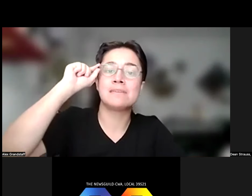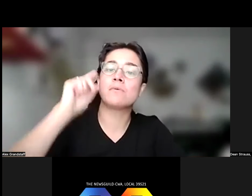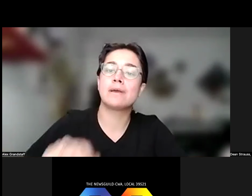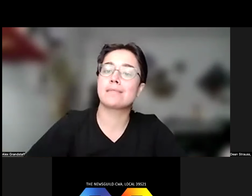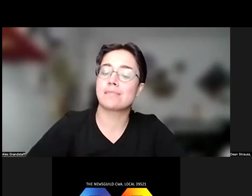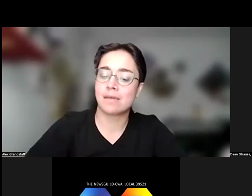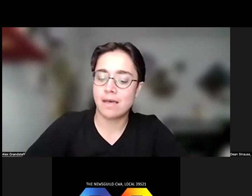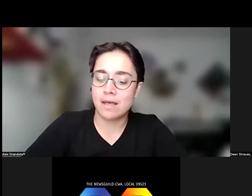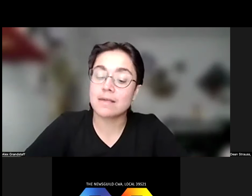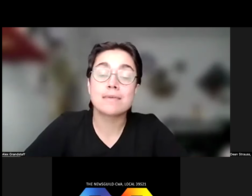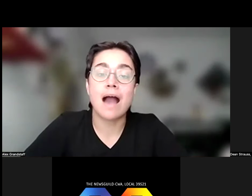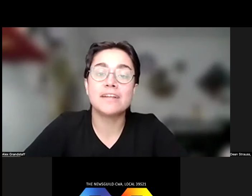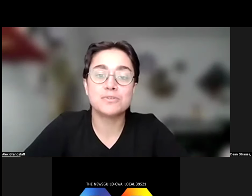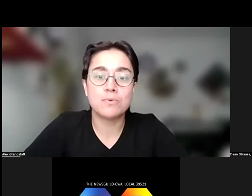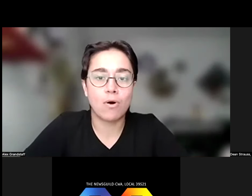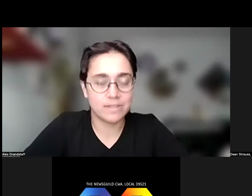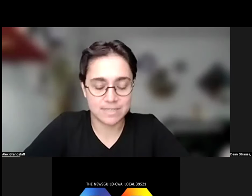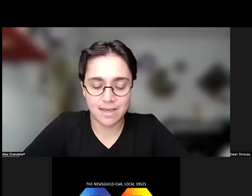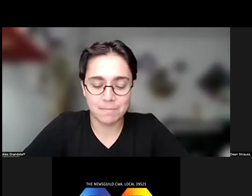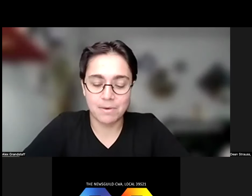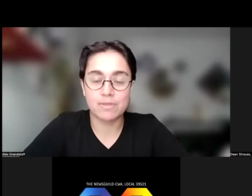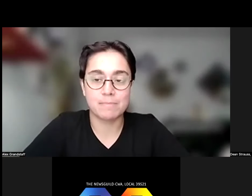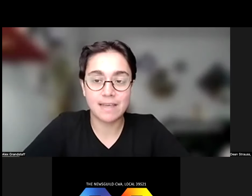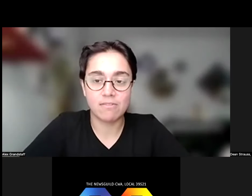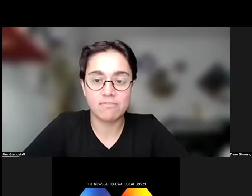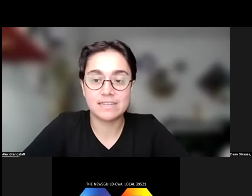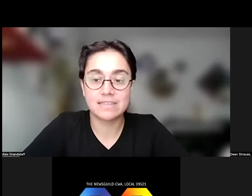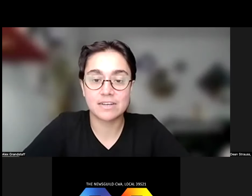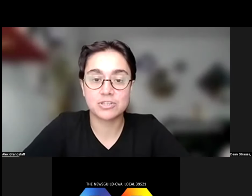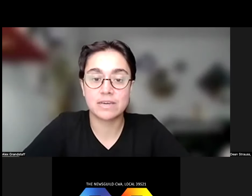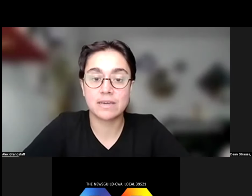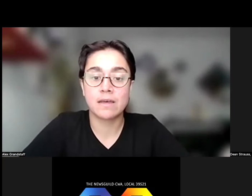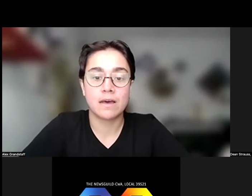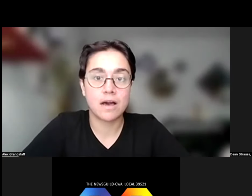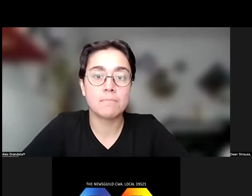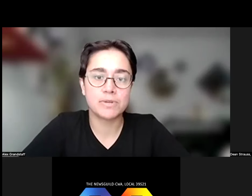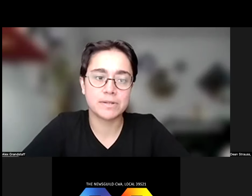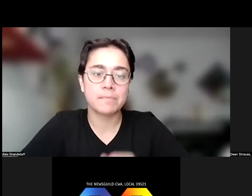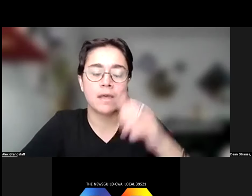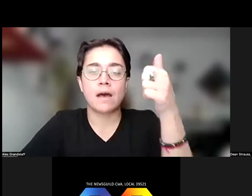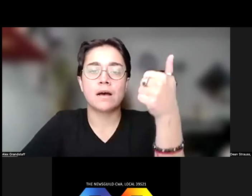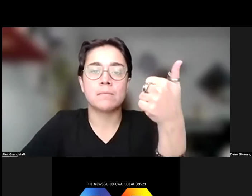what you are interested in. If we are thinking about what research we want to do, I highly recommend